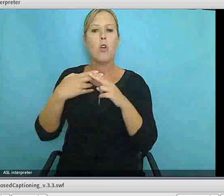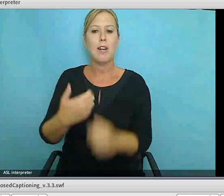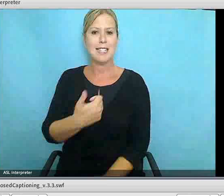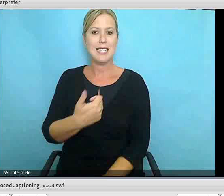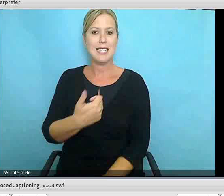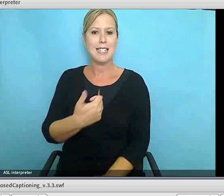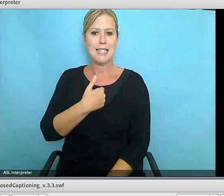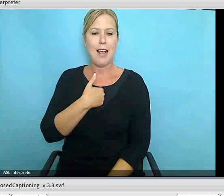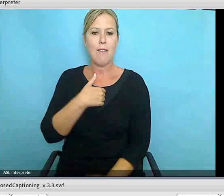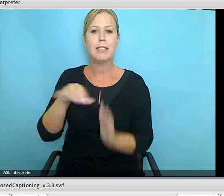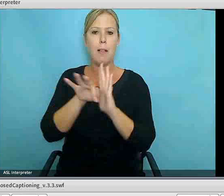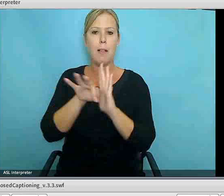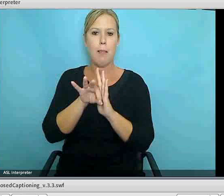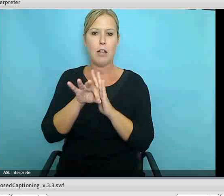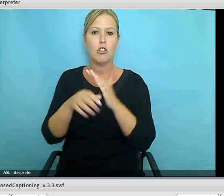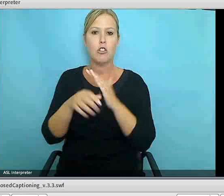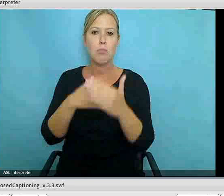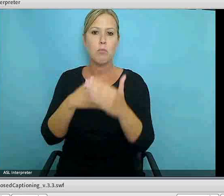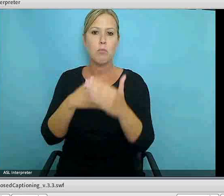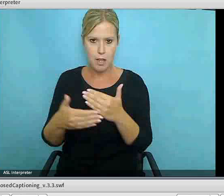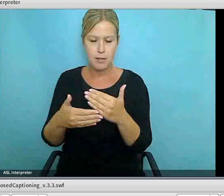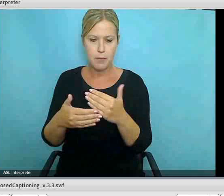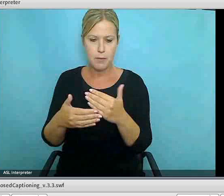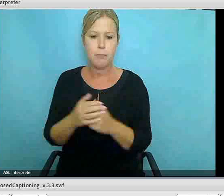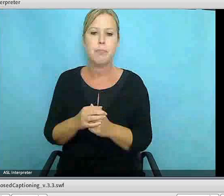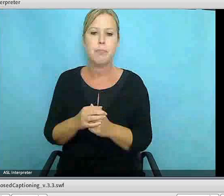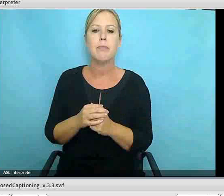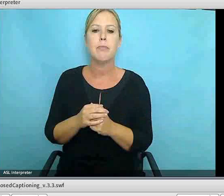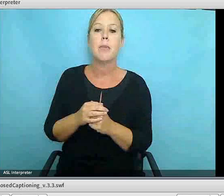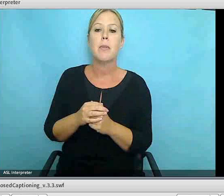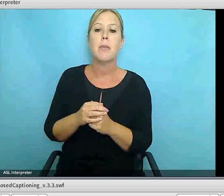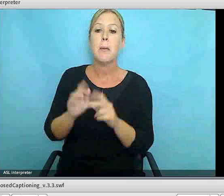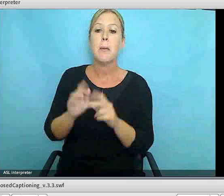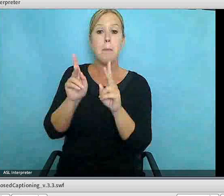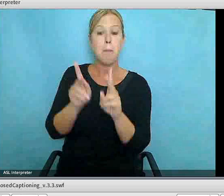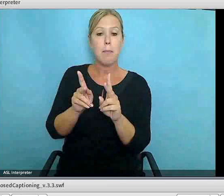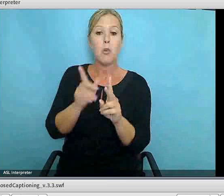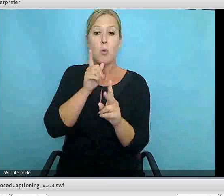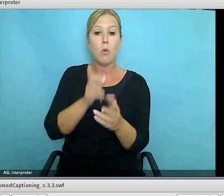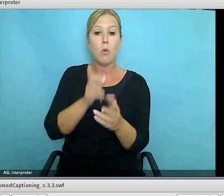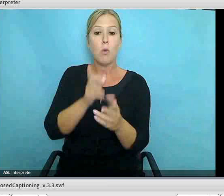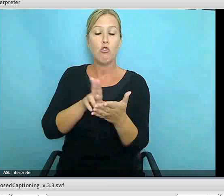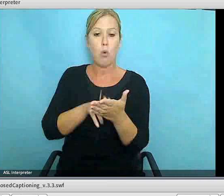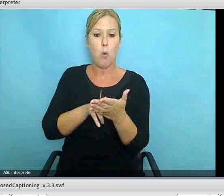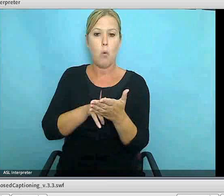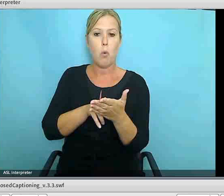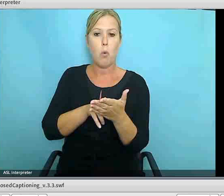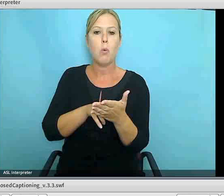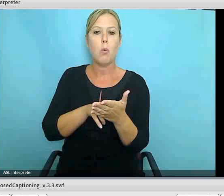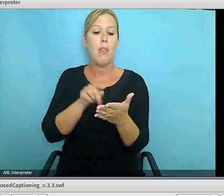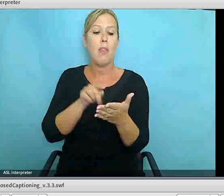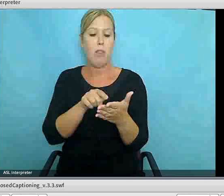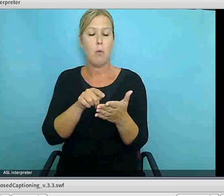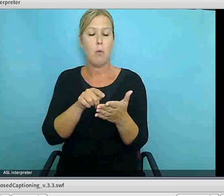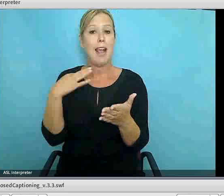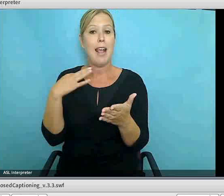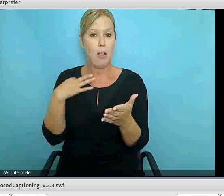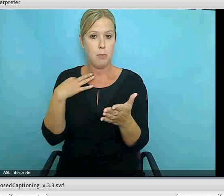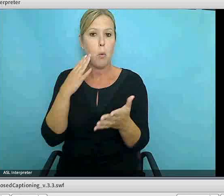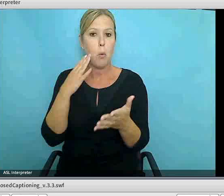So eligible enrollees will receive a packet in the mail about One Care.